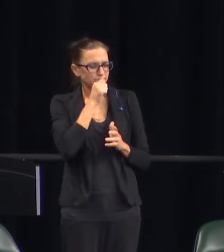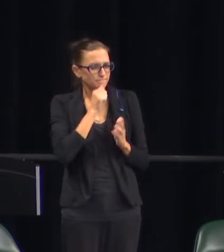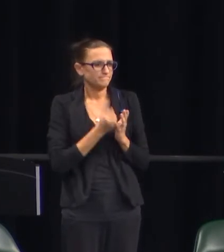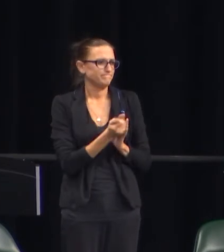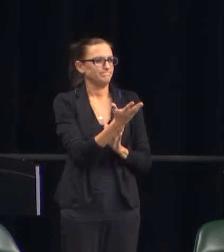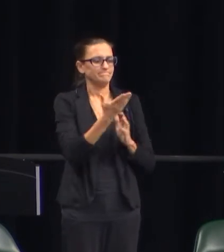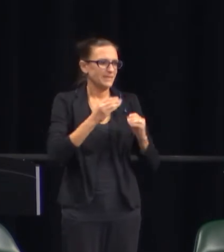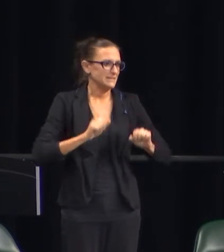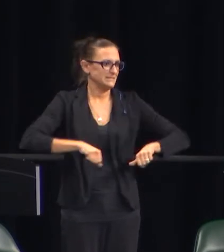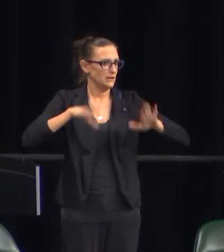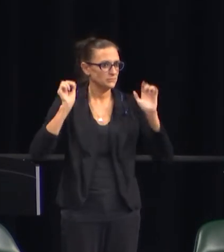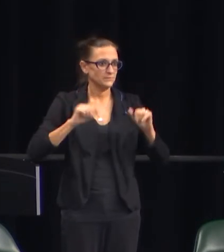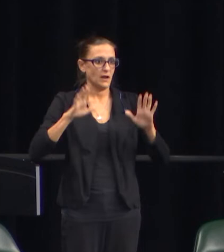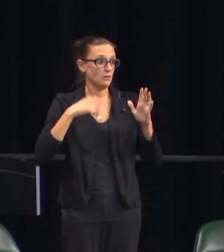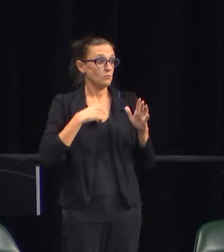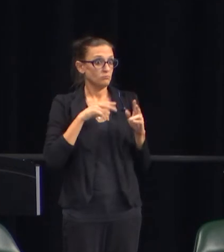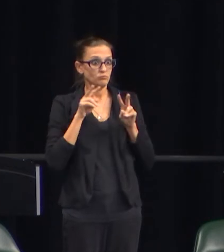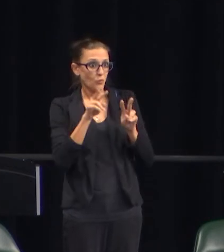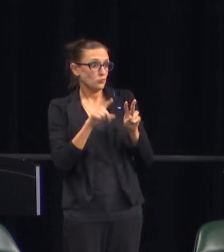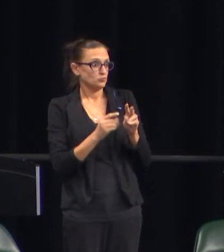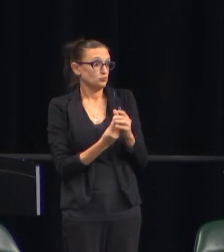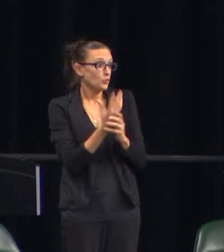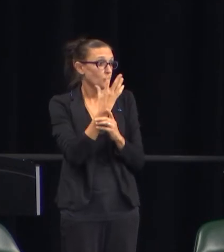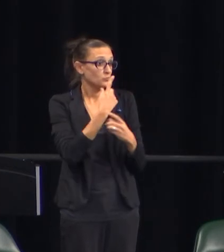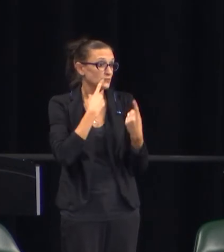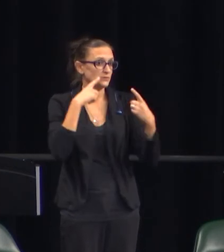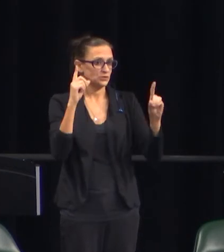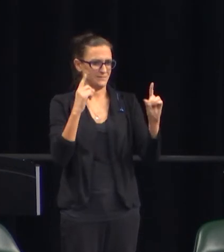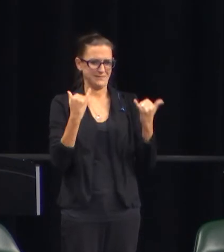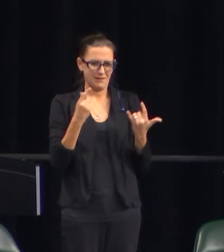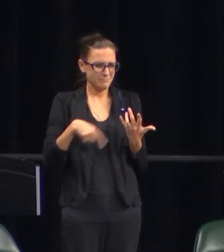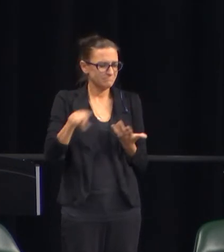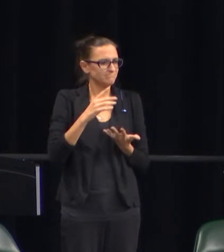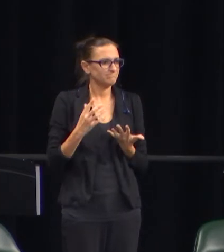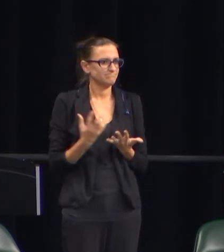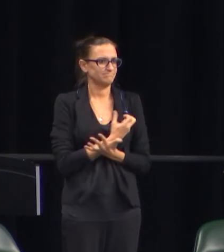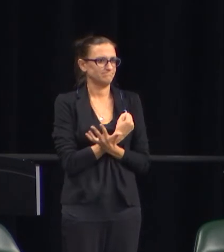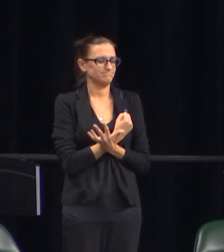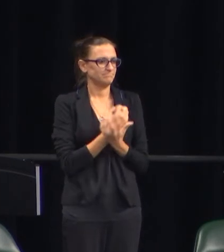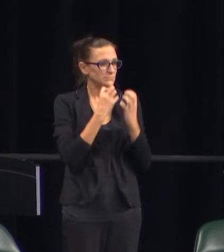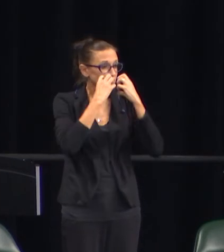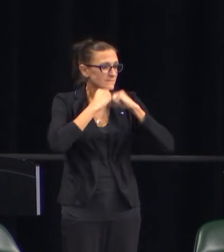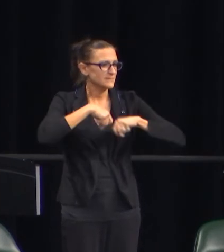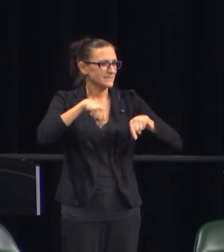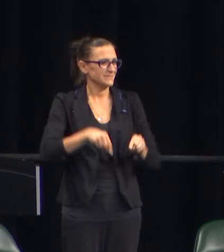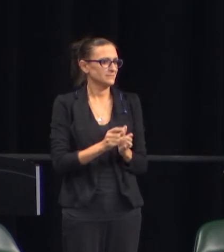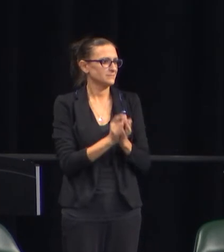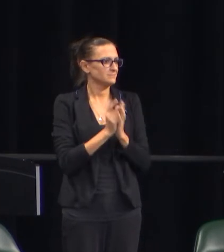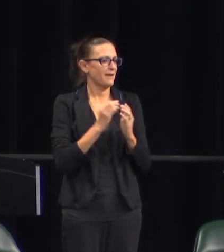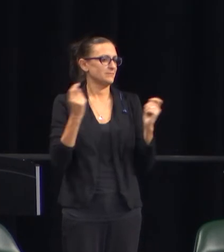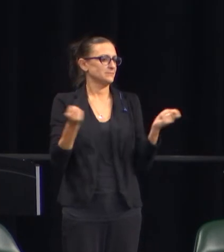We have watched you grow and achieve. Take a moment to embrace this and celebrate yourself.